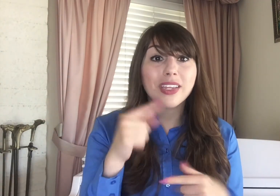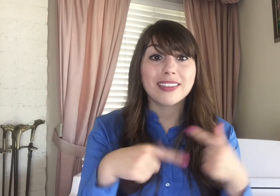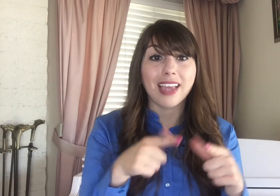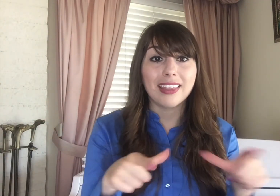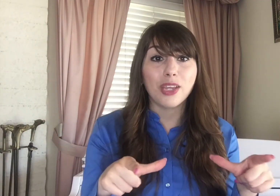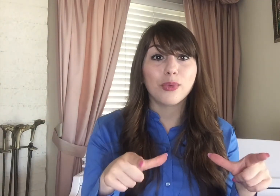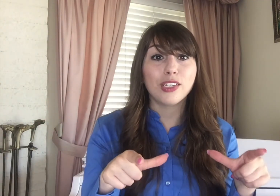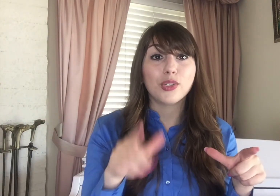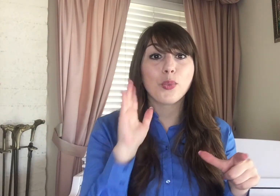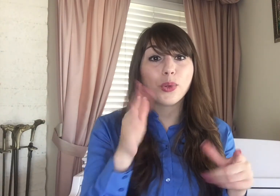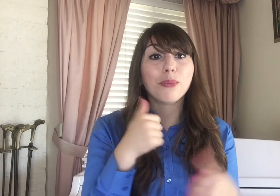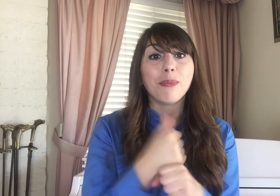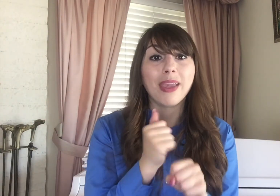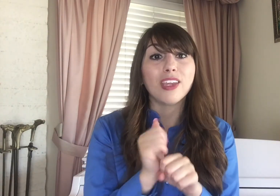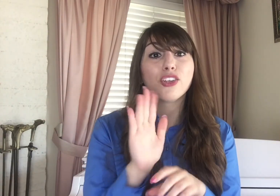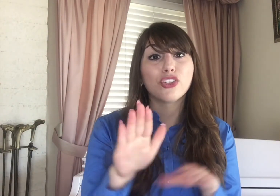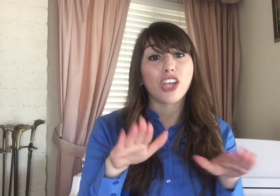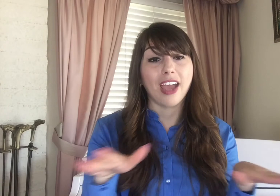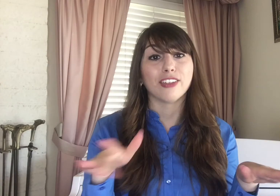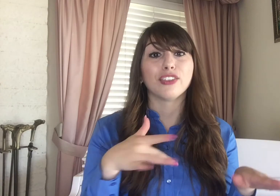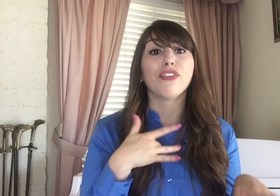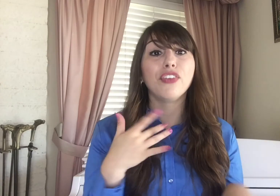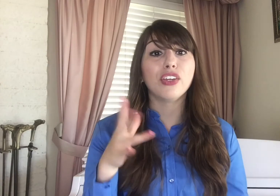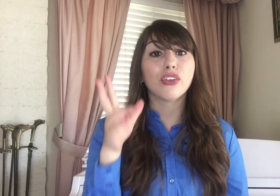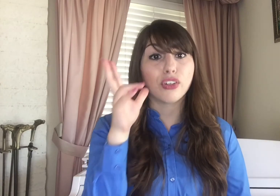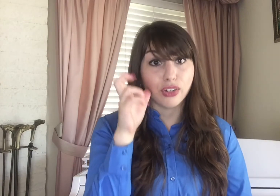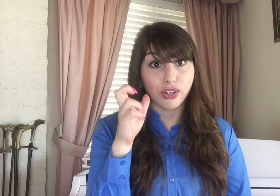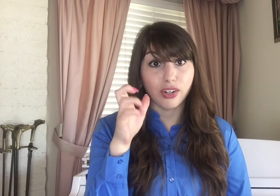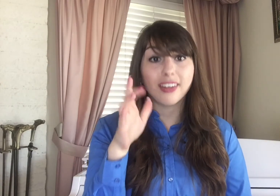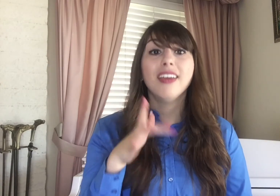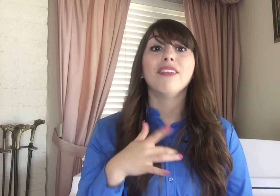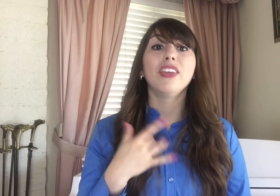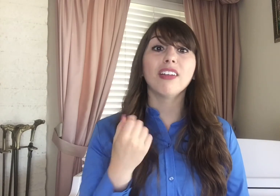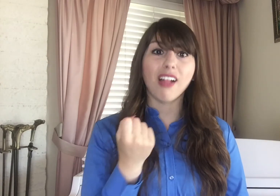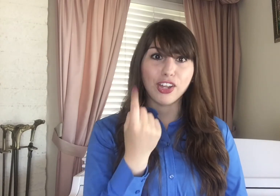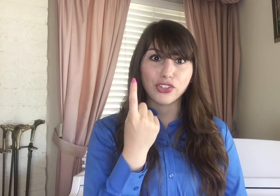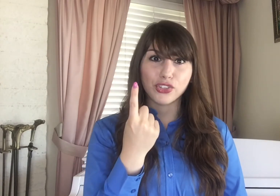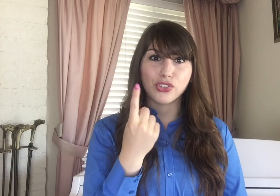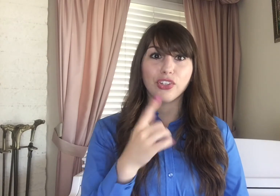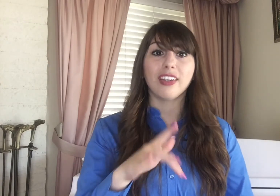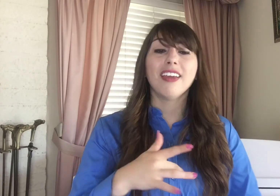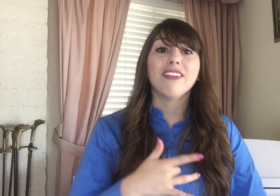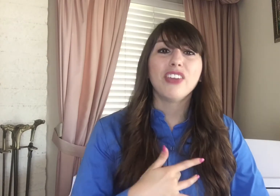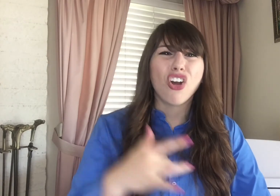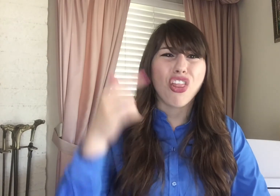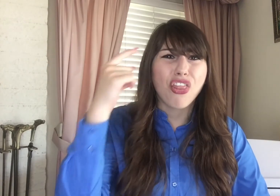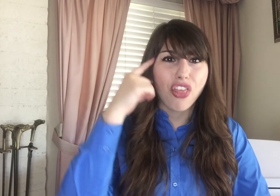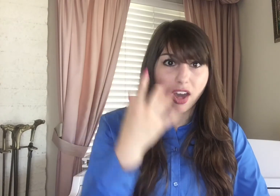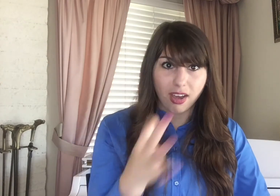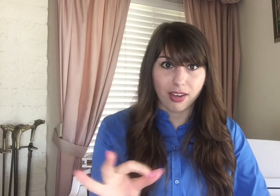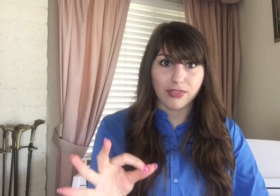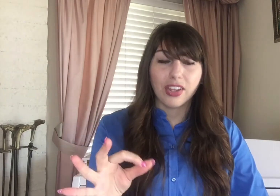sign language will make your child feel heard, feel understood, feel thought of and